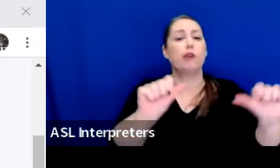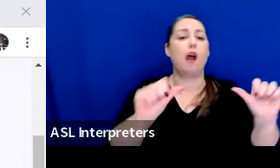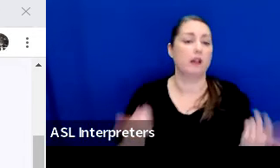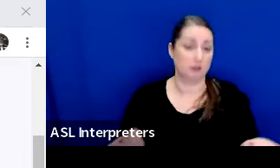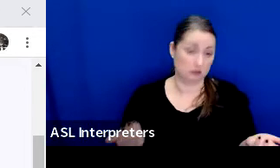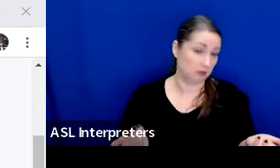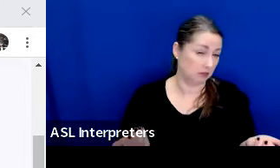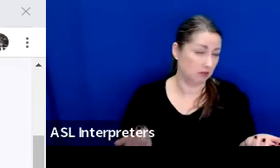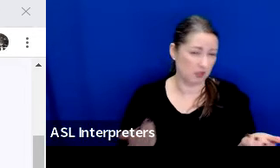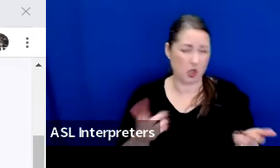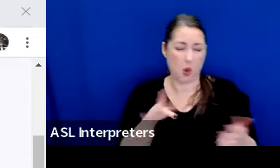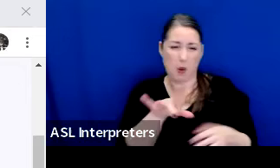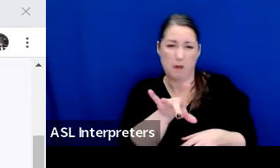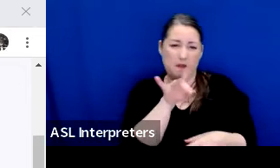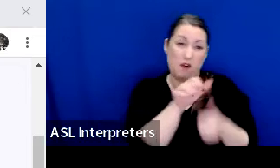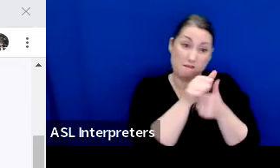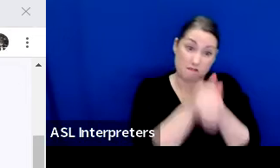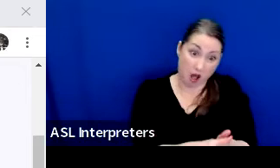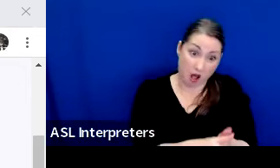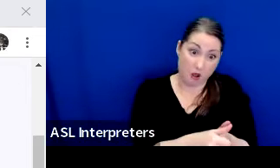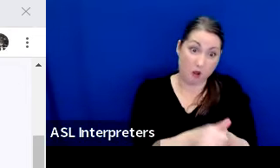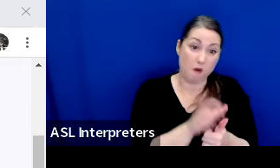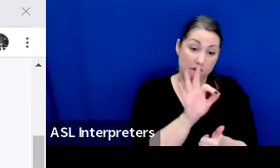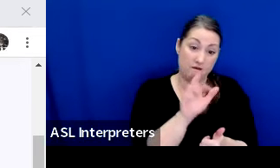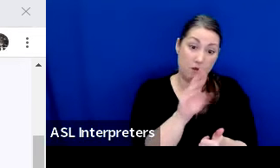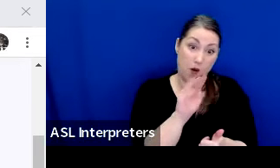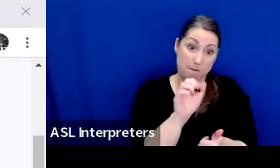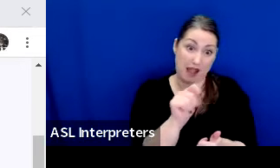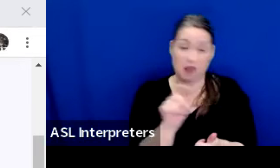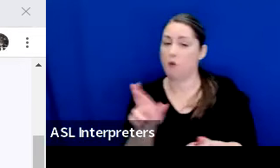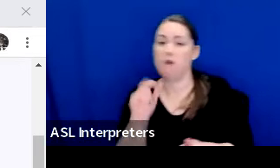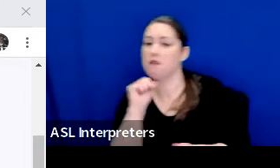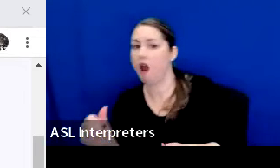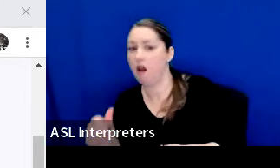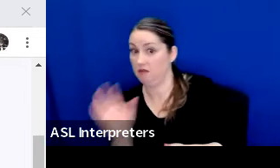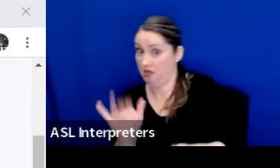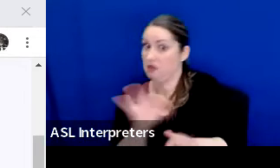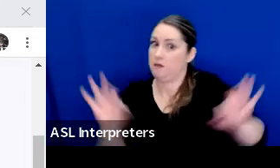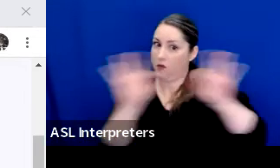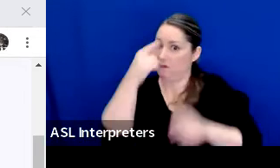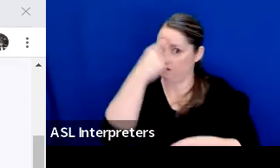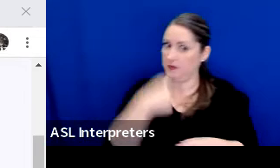OK, so that's to me, that's important. OK, so it's nice. Now what?